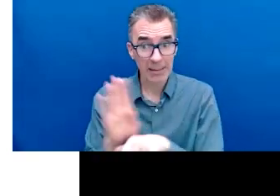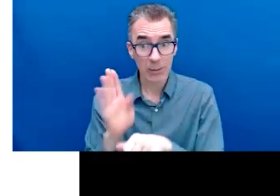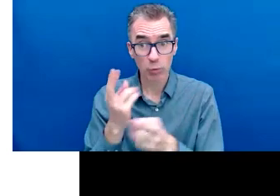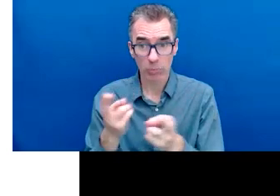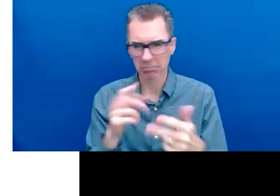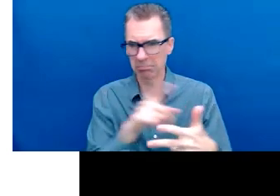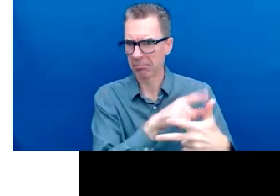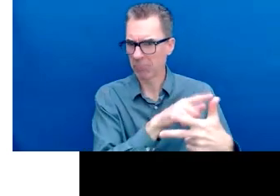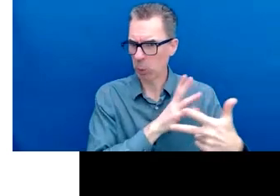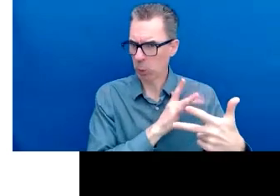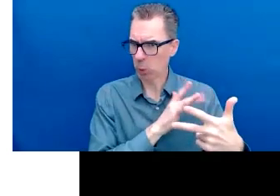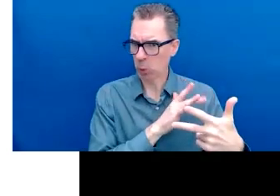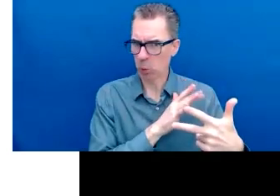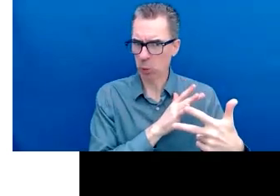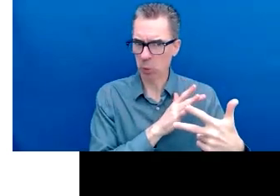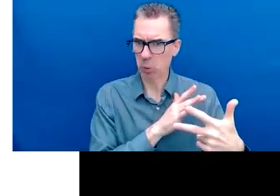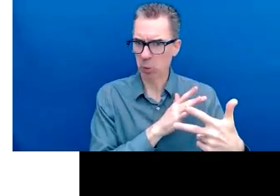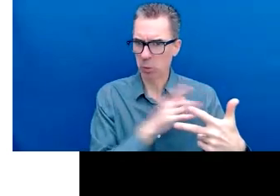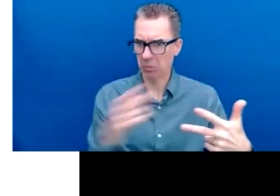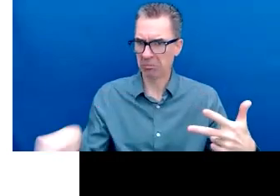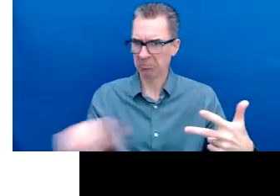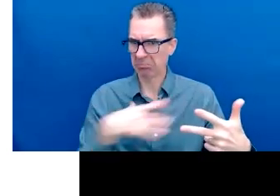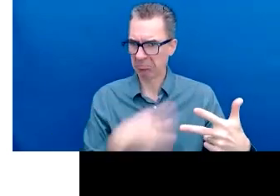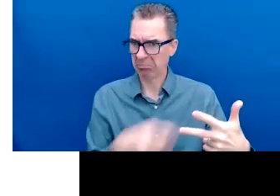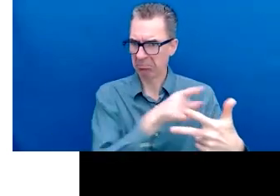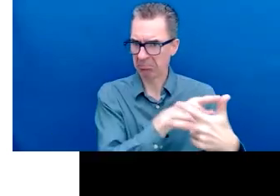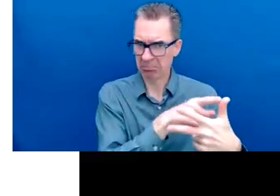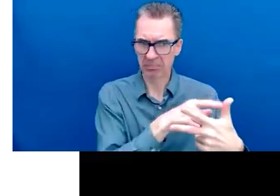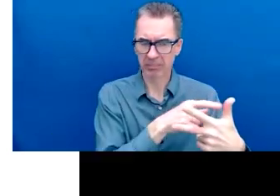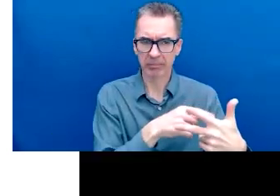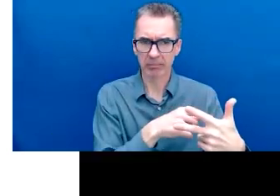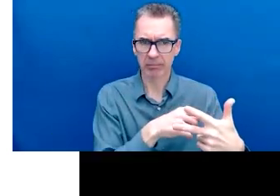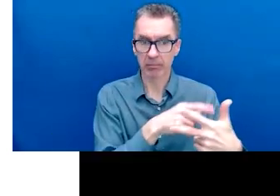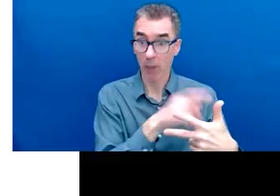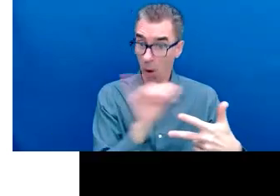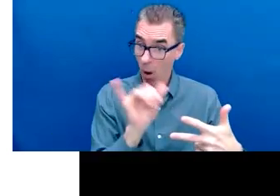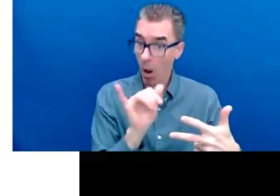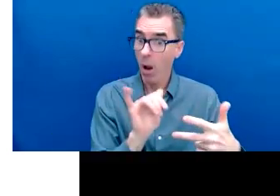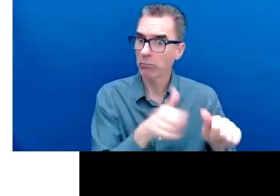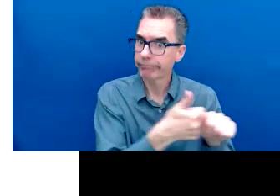So that's a really, good, good resource. And very up to date materials as well.